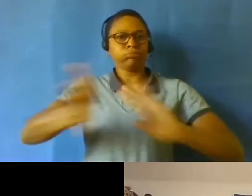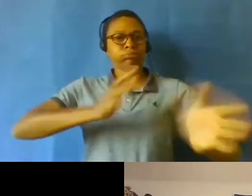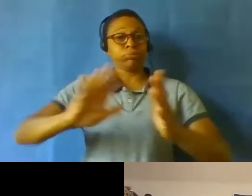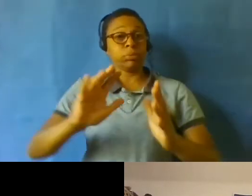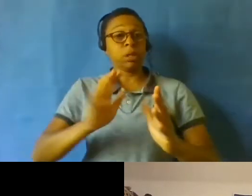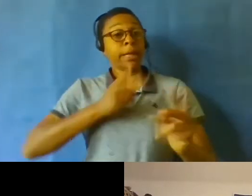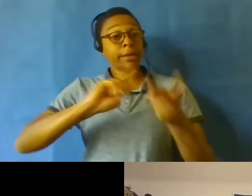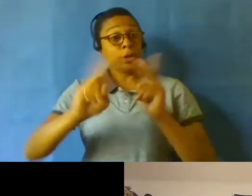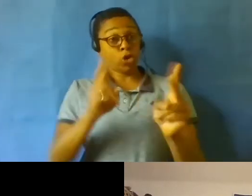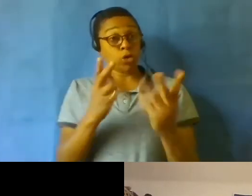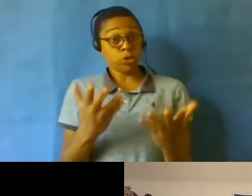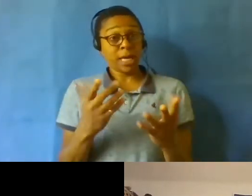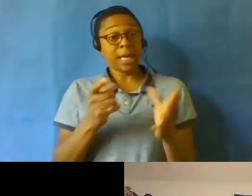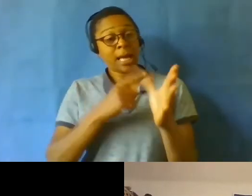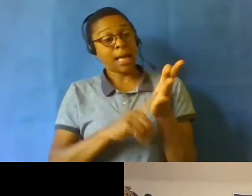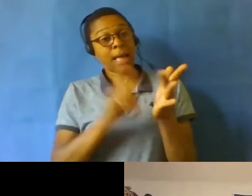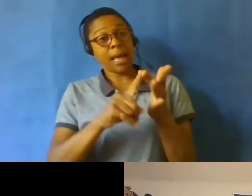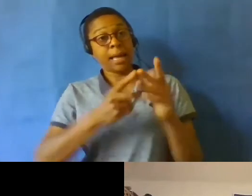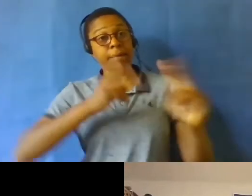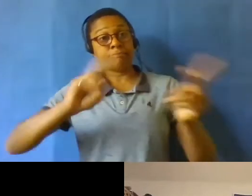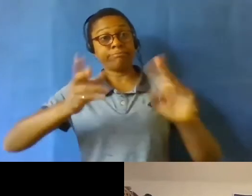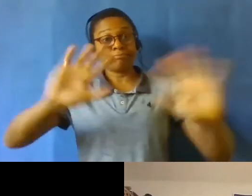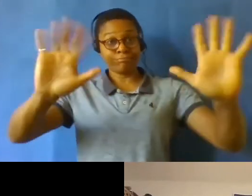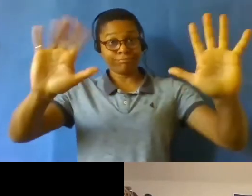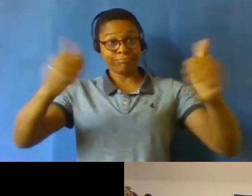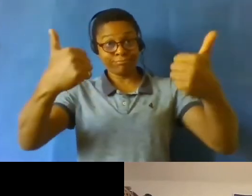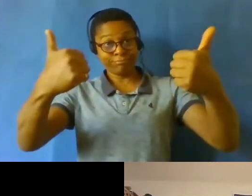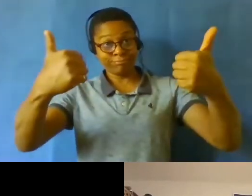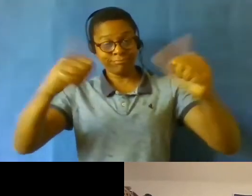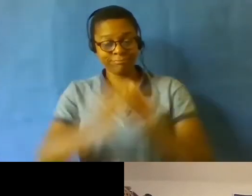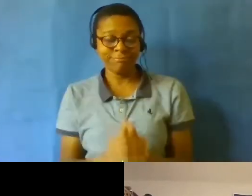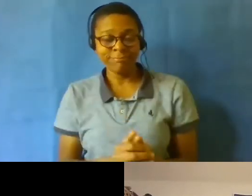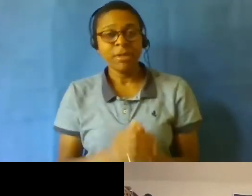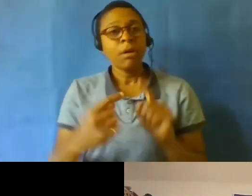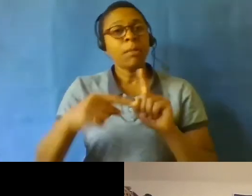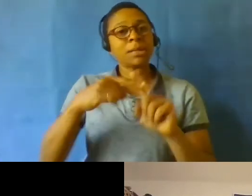Ali doing the beer doing the interpretation now and Sandy who you'll